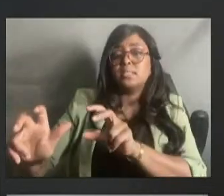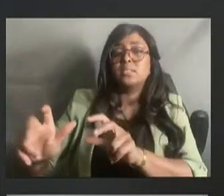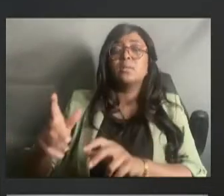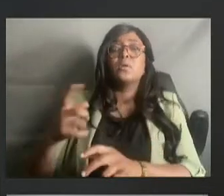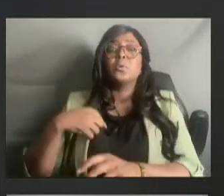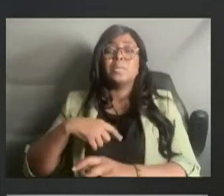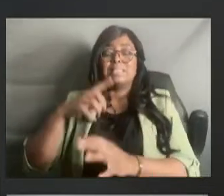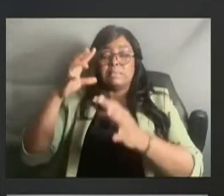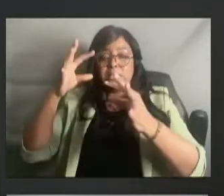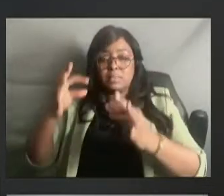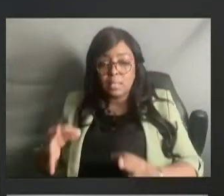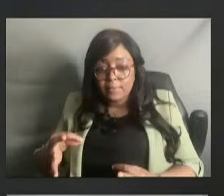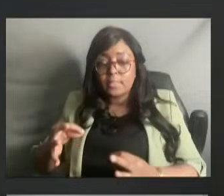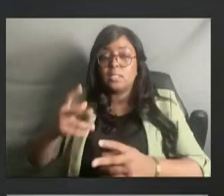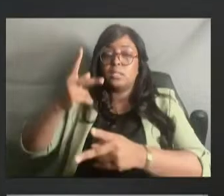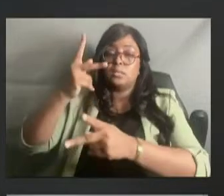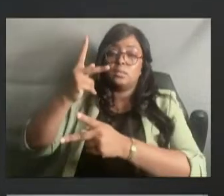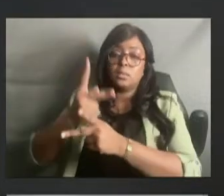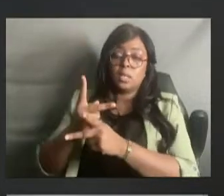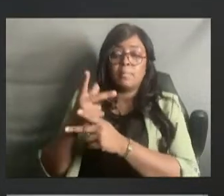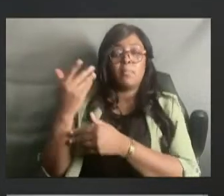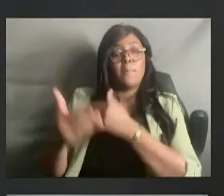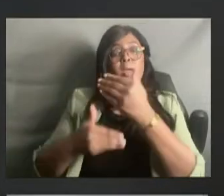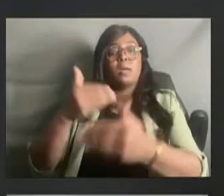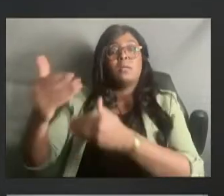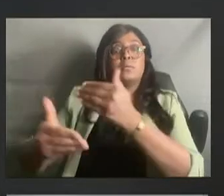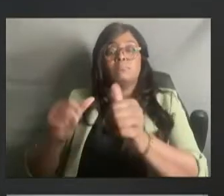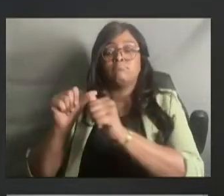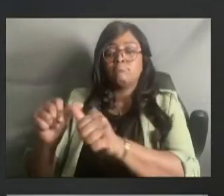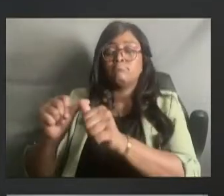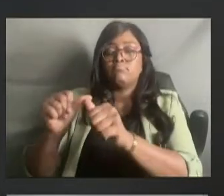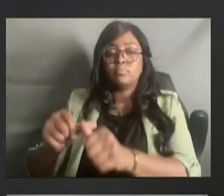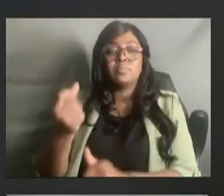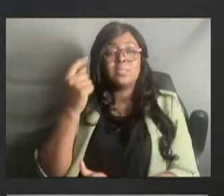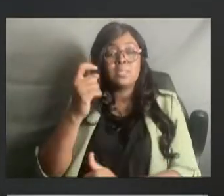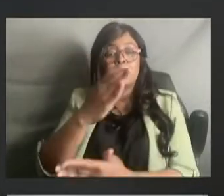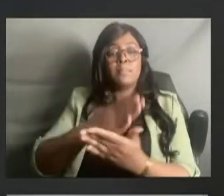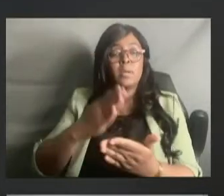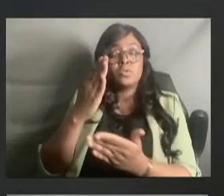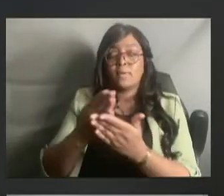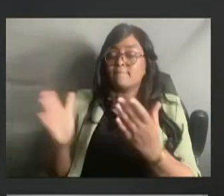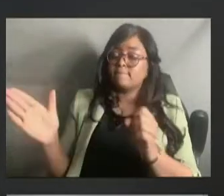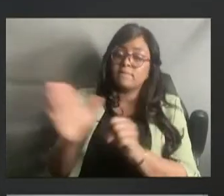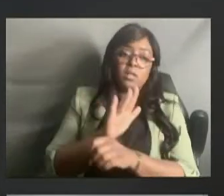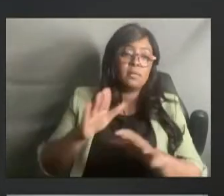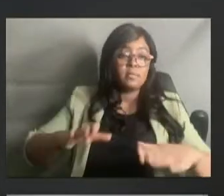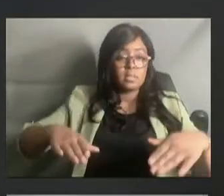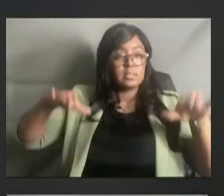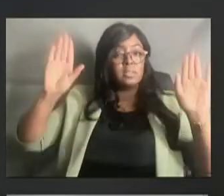correct. We need to invest in our people. And we definitely